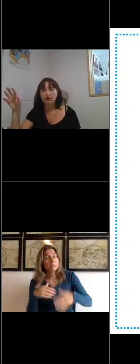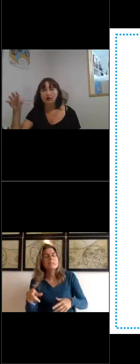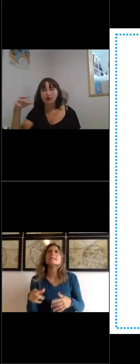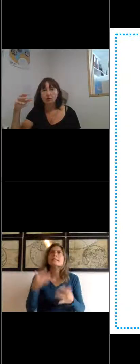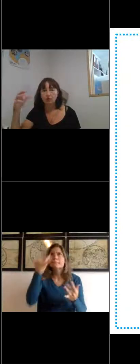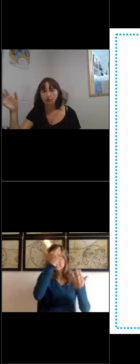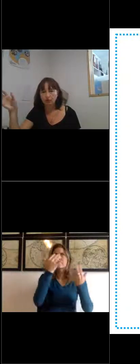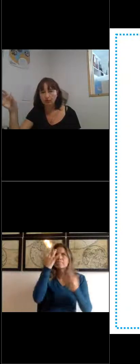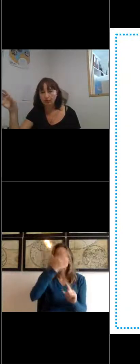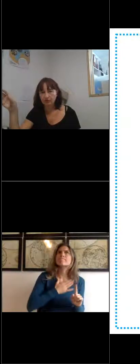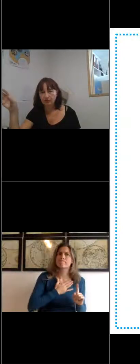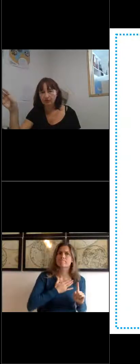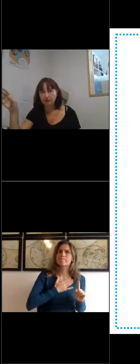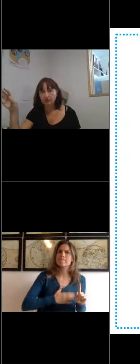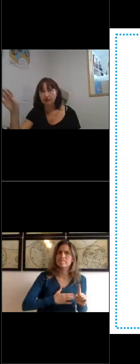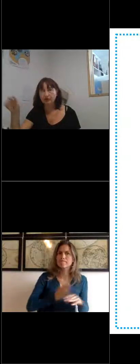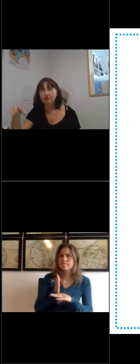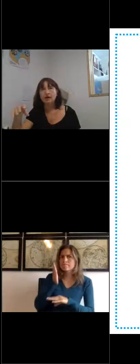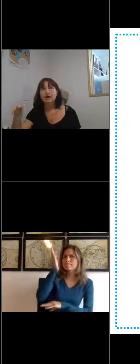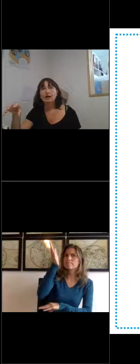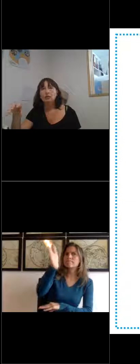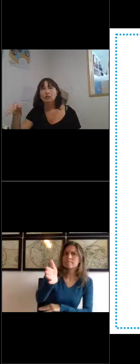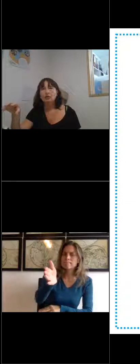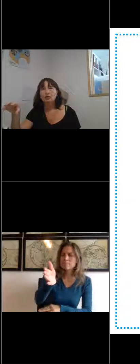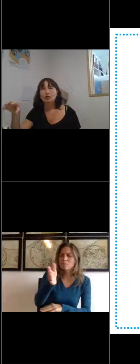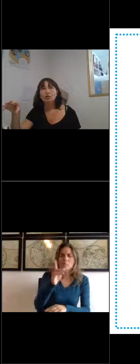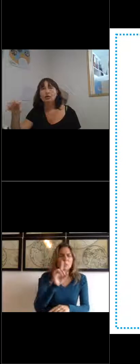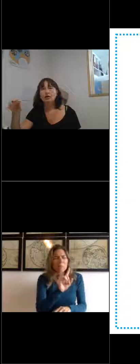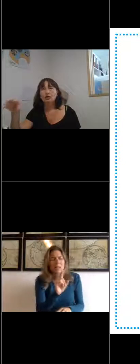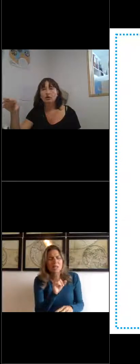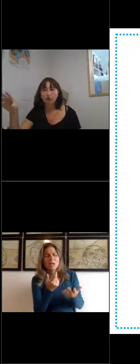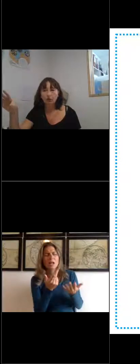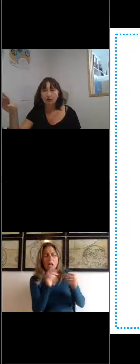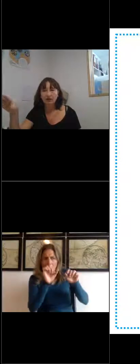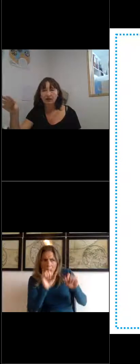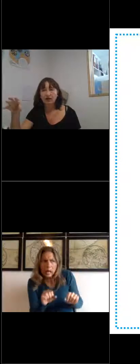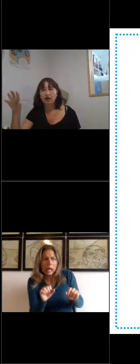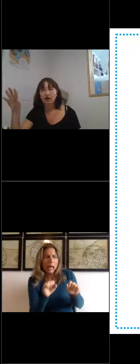and want to know the possibility and what programmes there are.